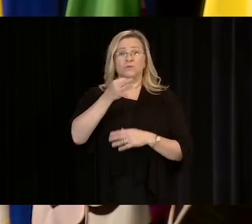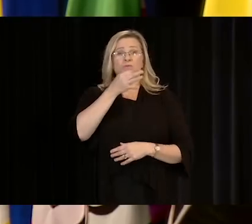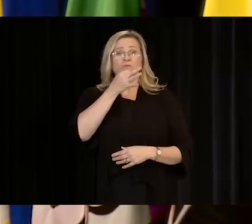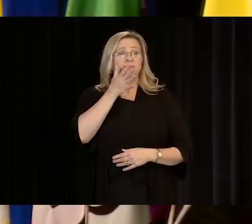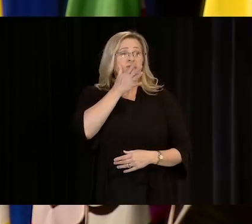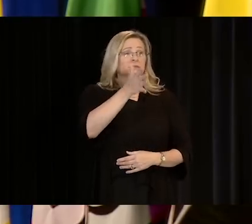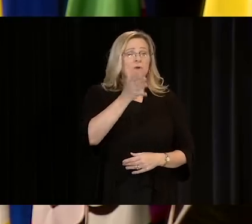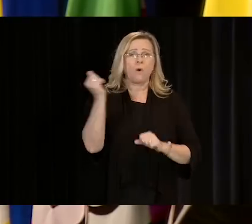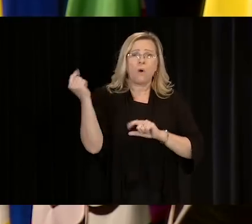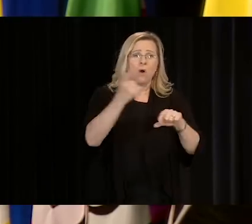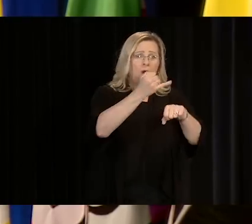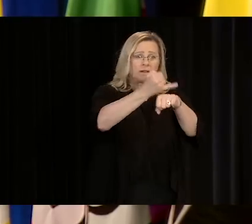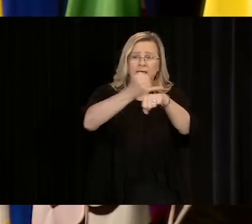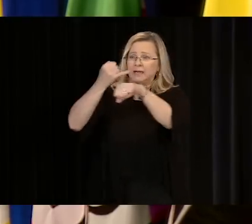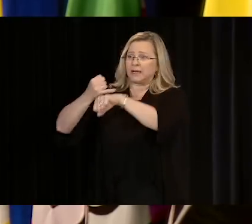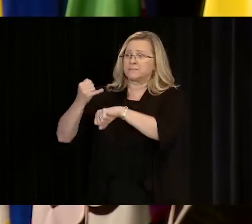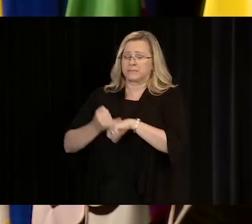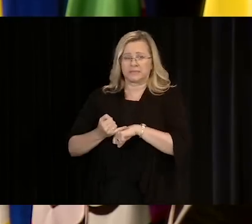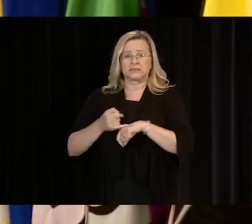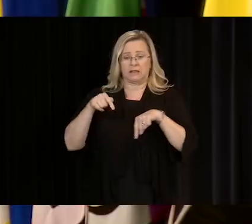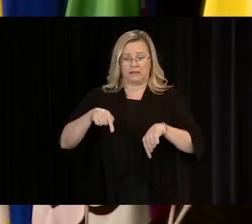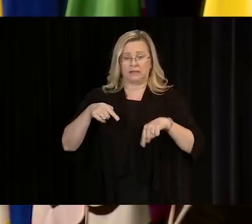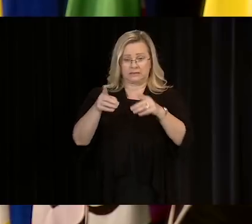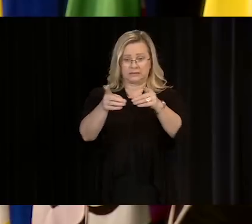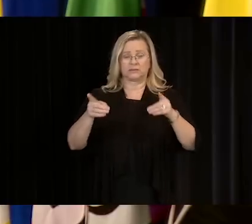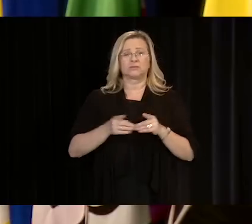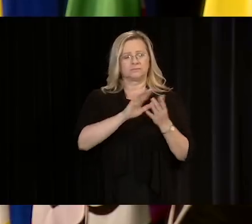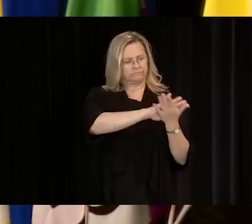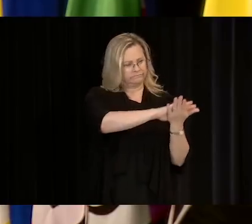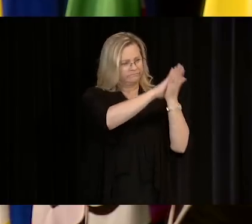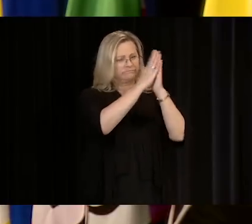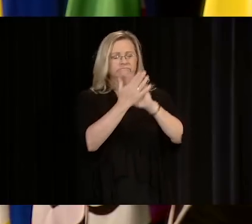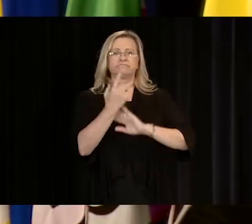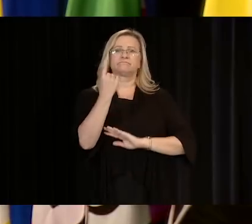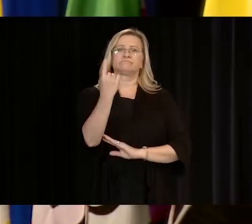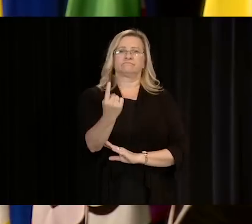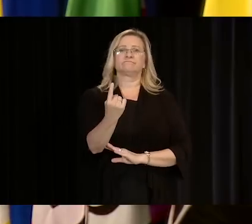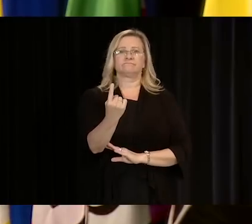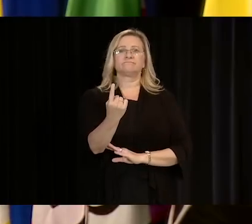SINGLE INSTITUTION, THE DALLAS COLLEGE, AND IN THE FUTURE,